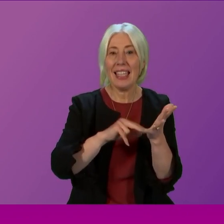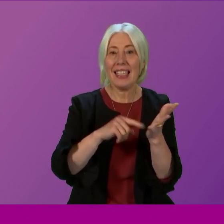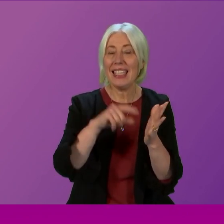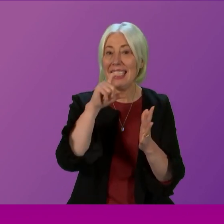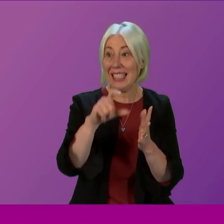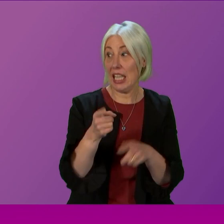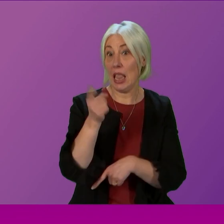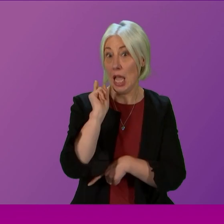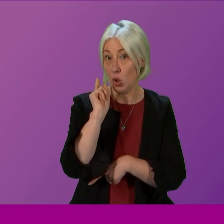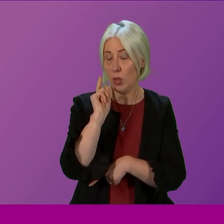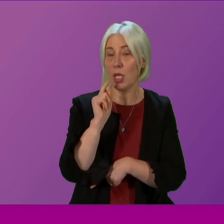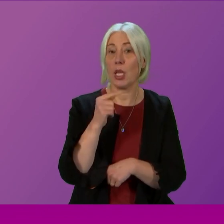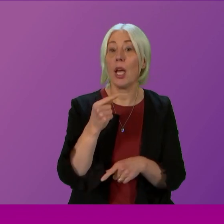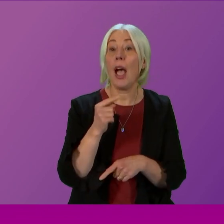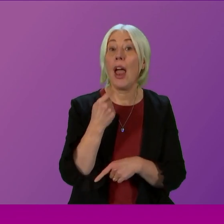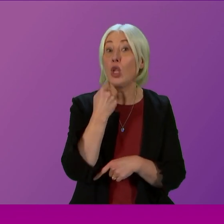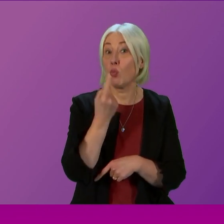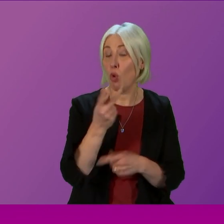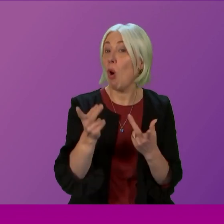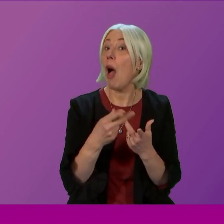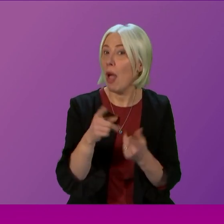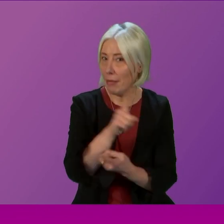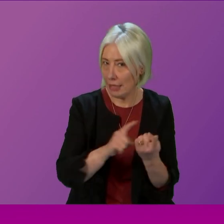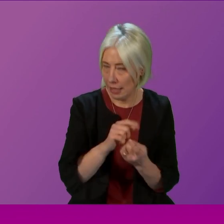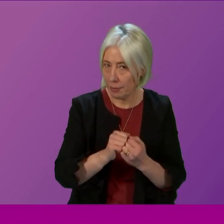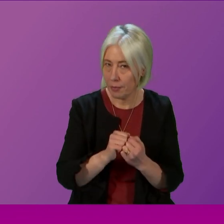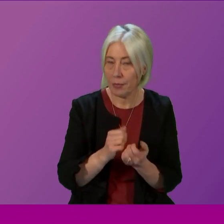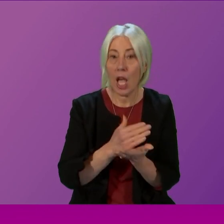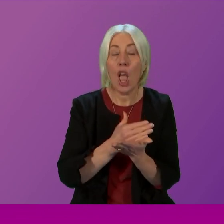and another one is scheduled for tomorrow. There is a shared commitment—certainly